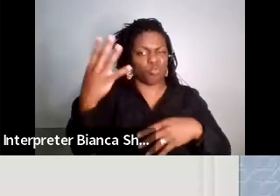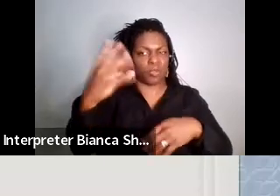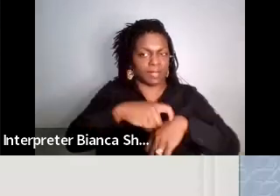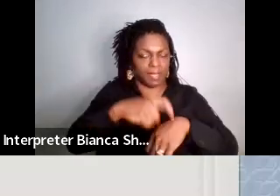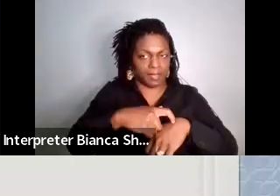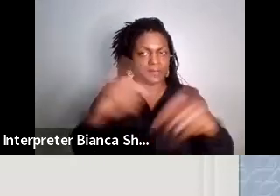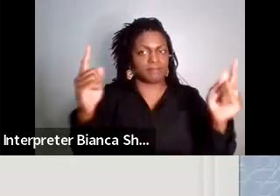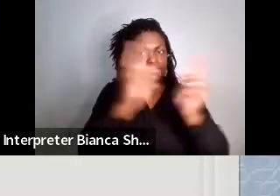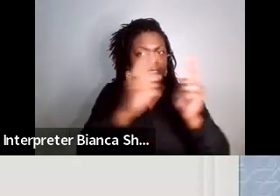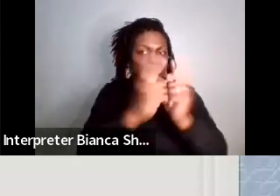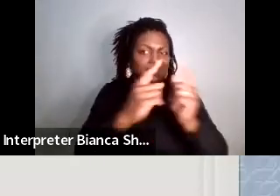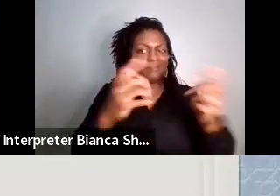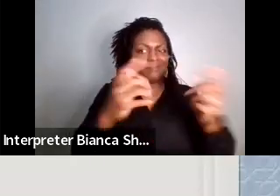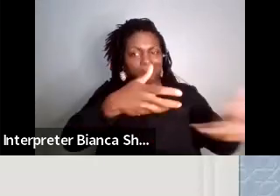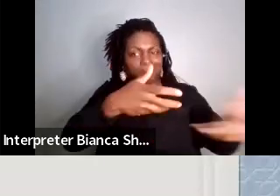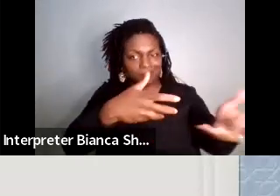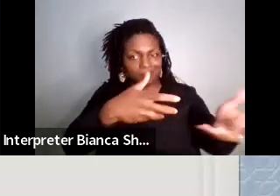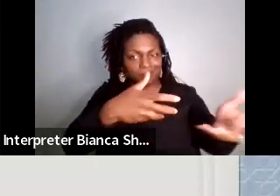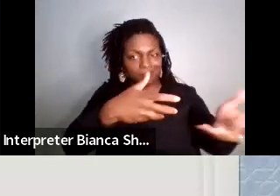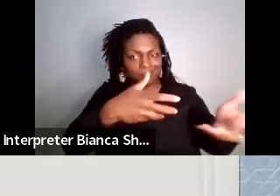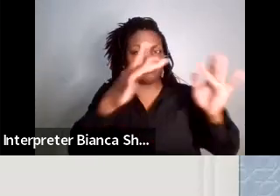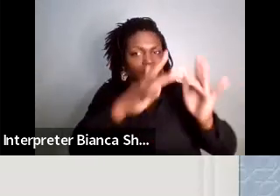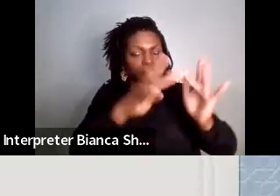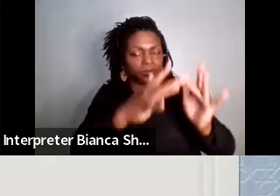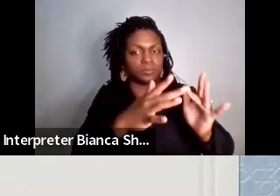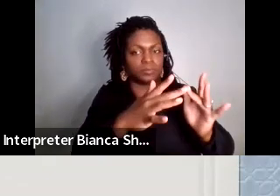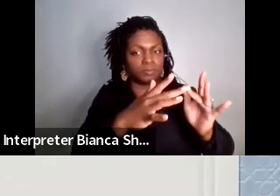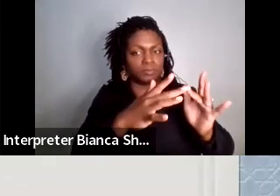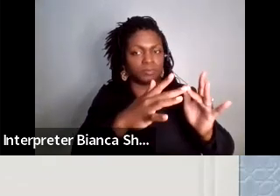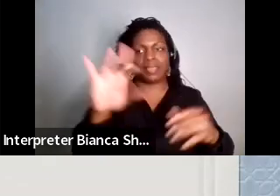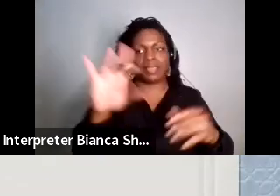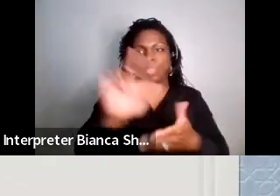Now. certainly they can have more contact if they both agree, if they need